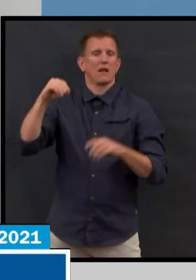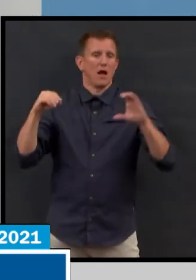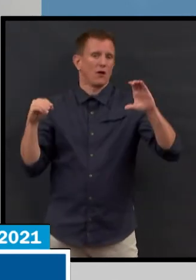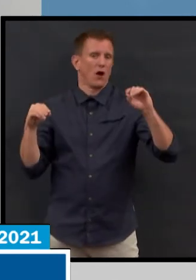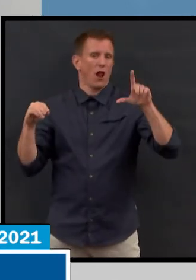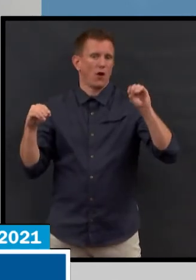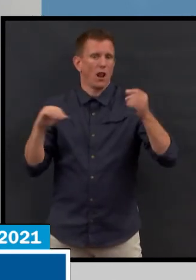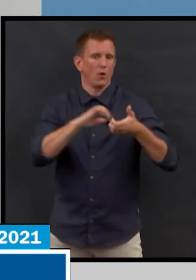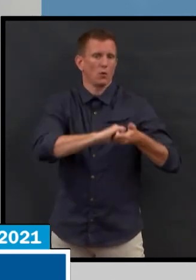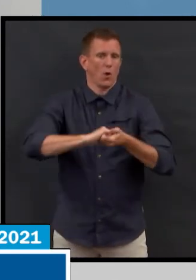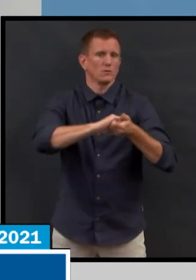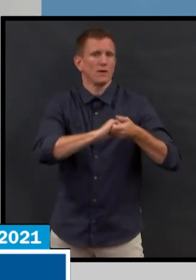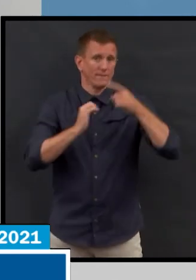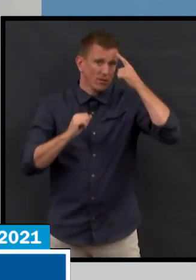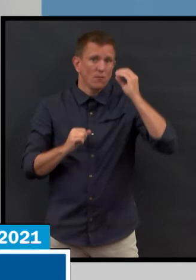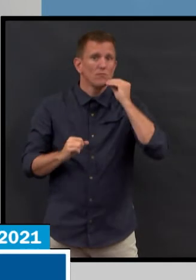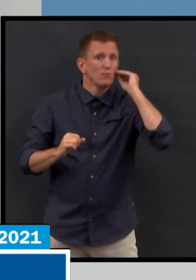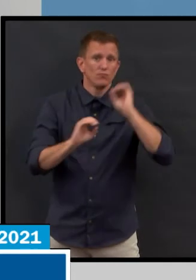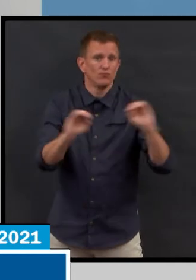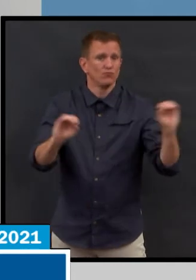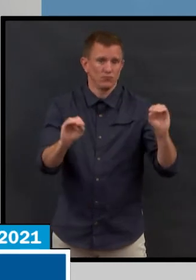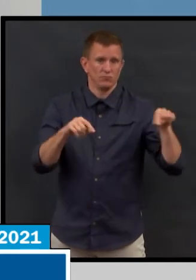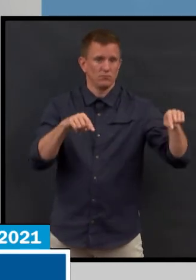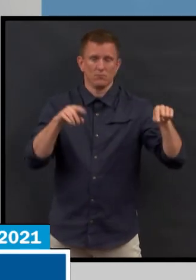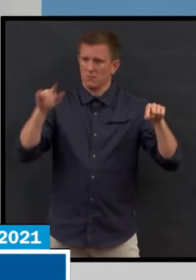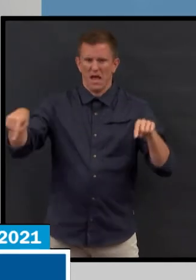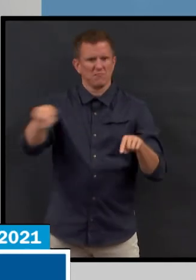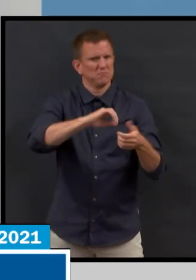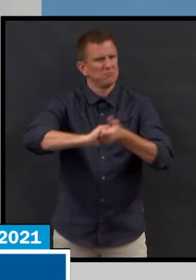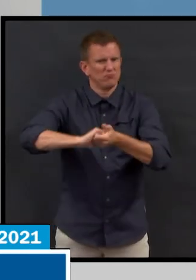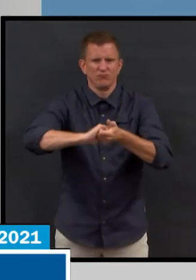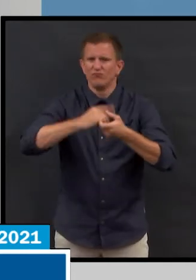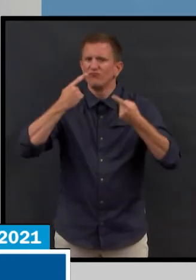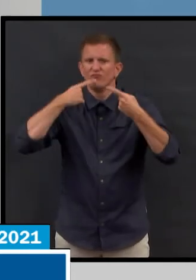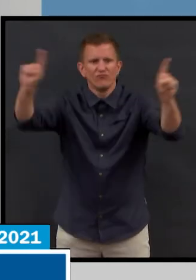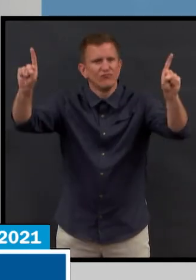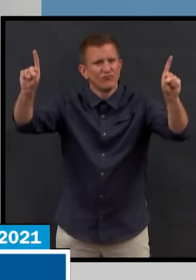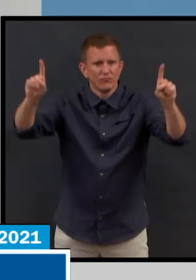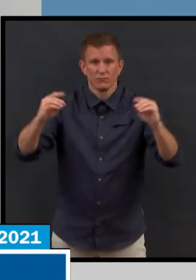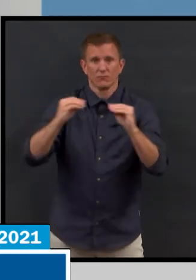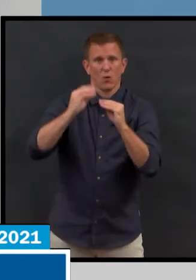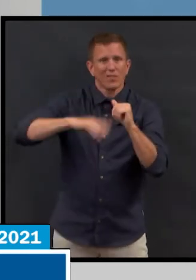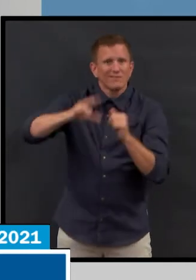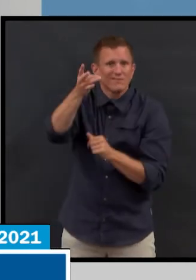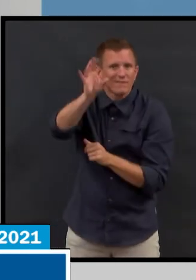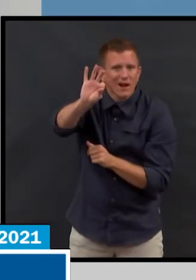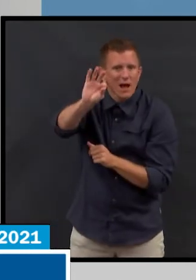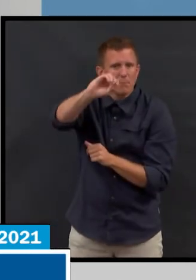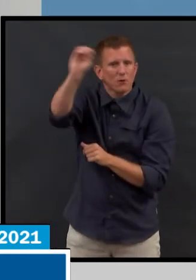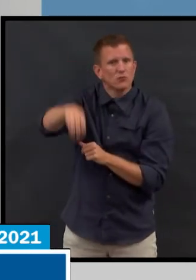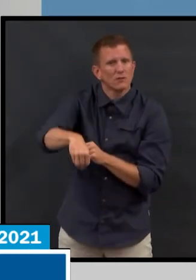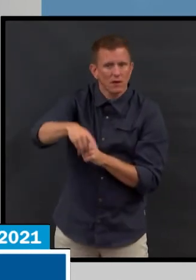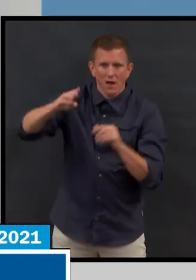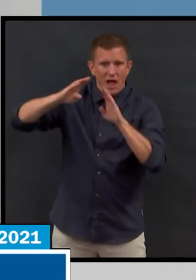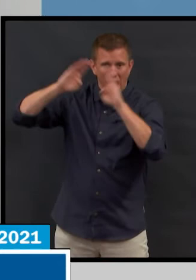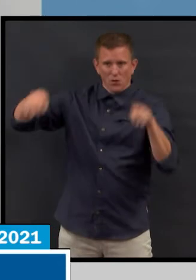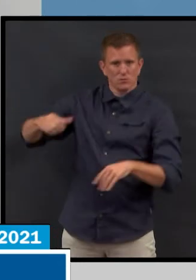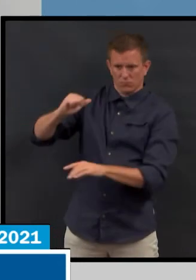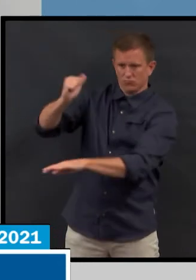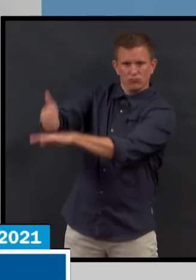uh more than 79 percent uh staying housed after multiple years and so that's really great and